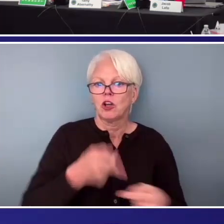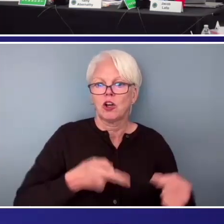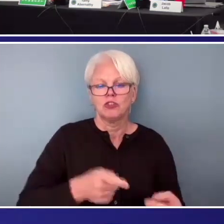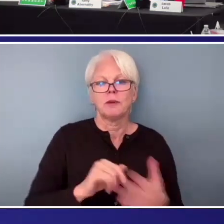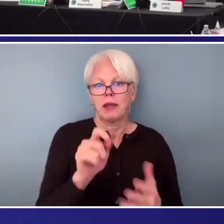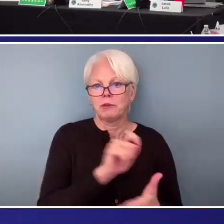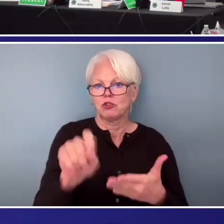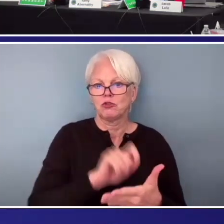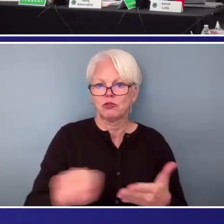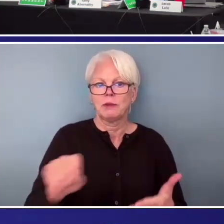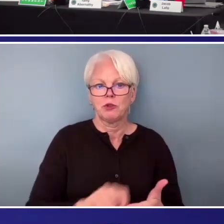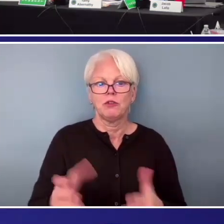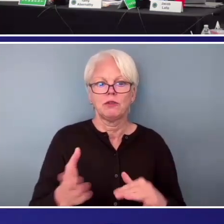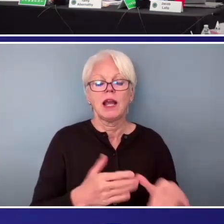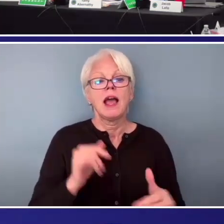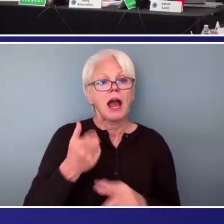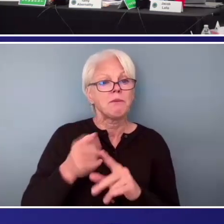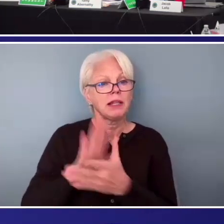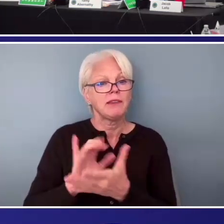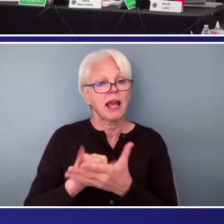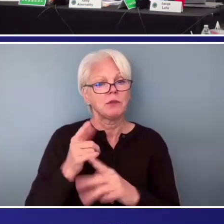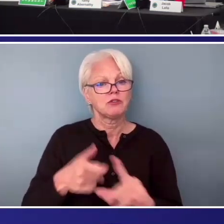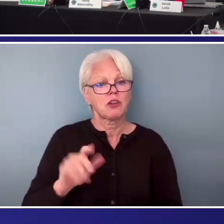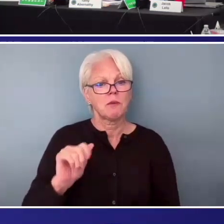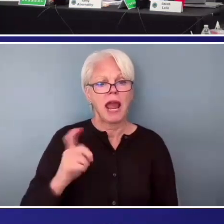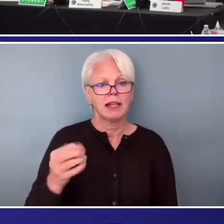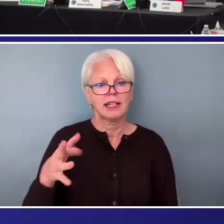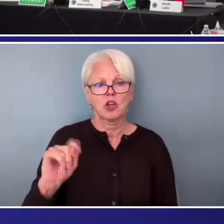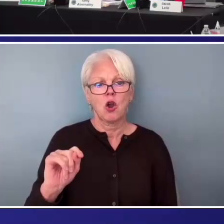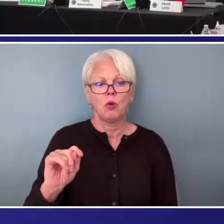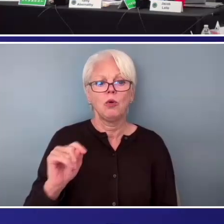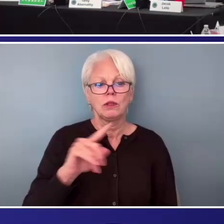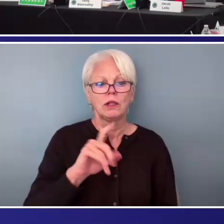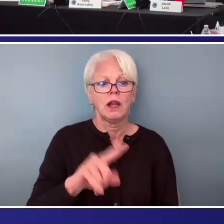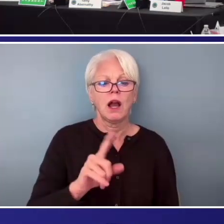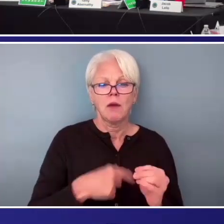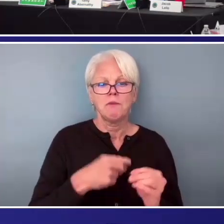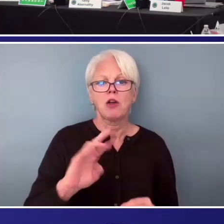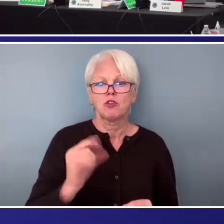That was from, I believe, Alex Holt questioning the regulatory cross-reference there.